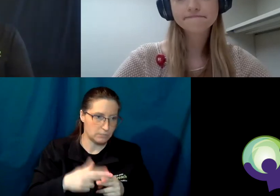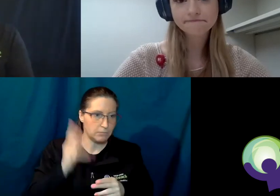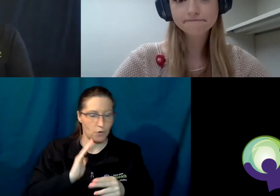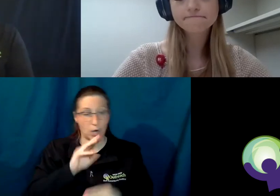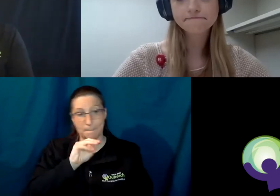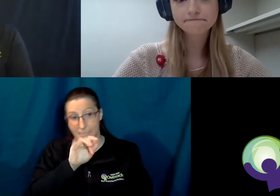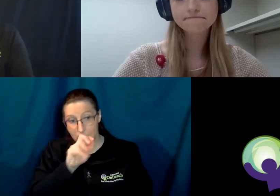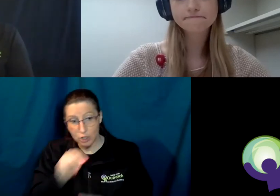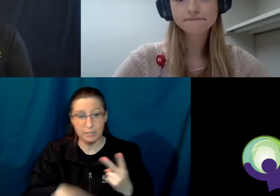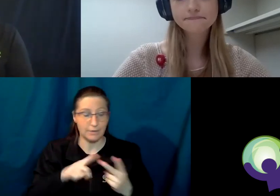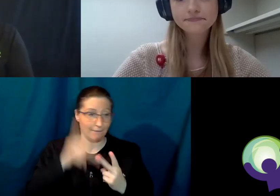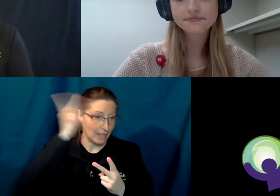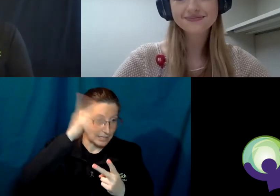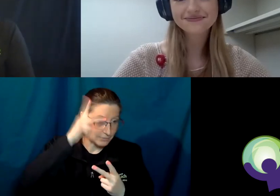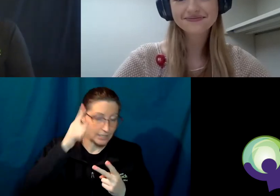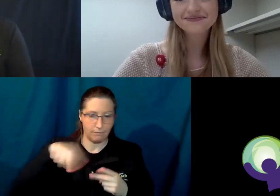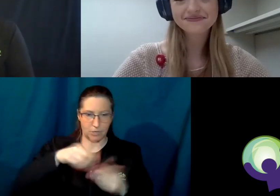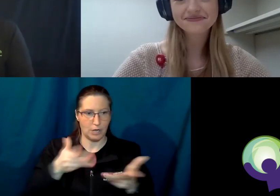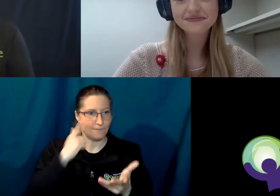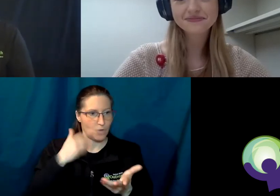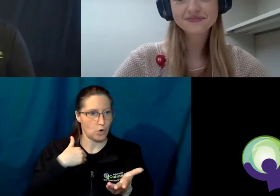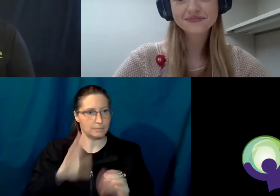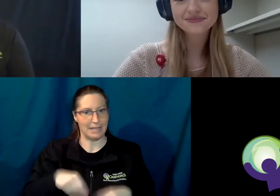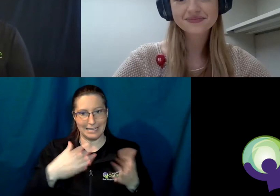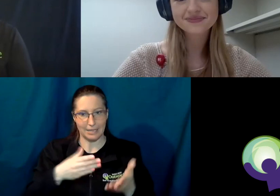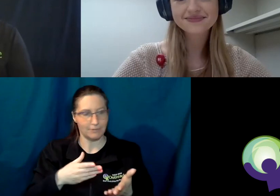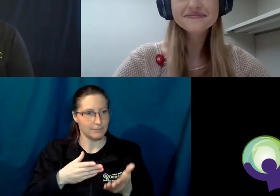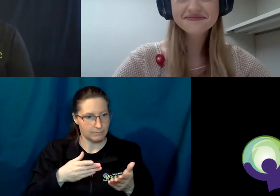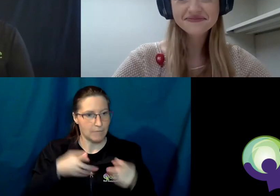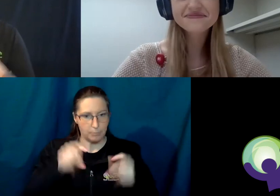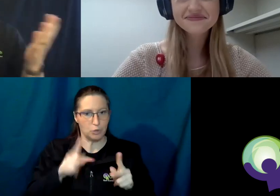of Kwik Trip, they're here to give an opportunity for people as long as we're honest and